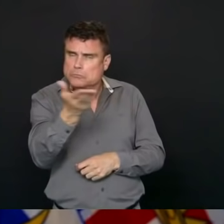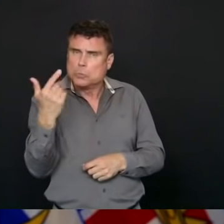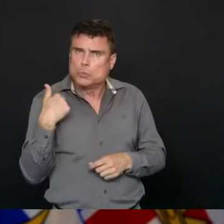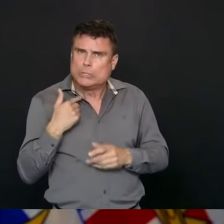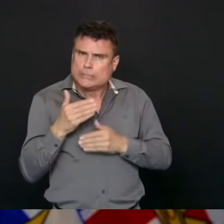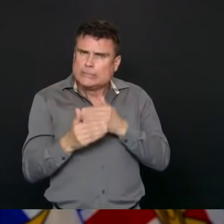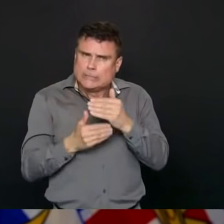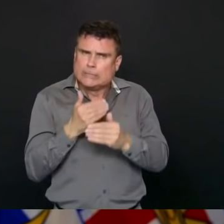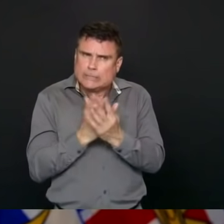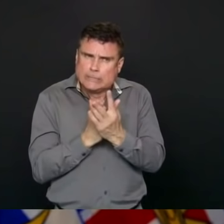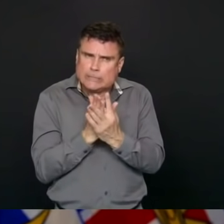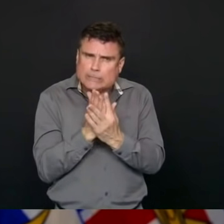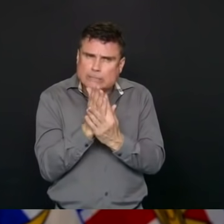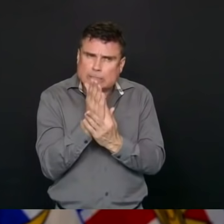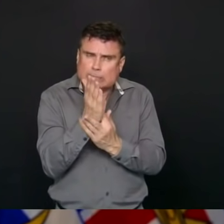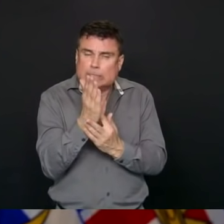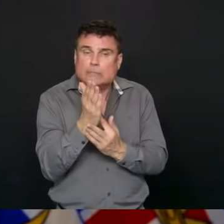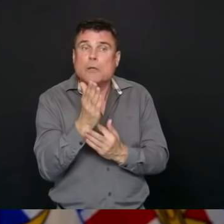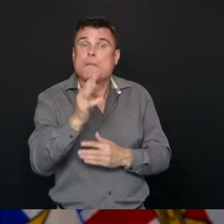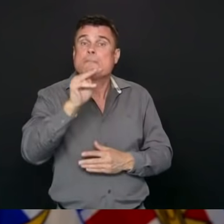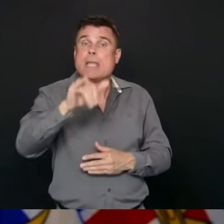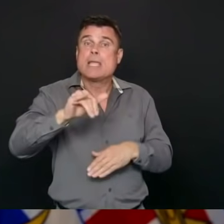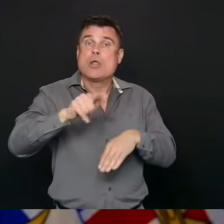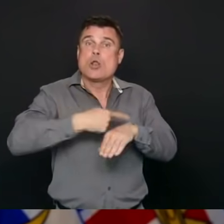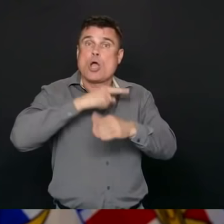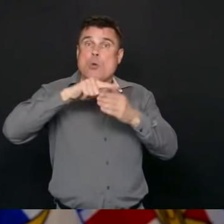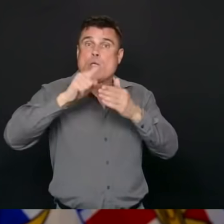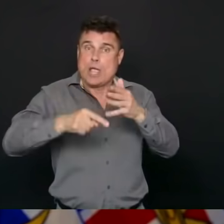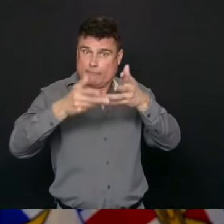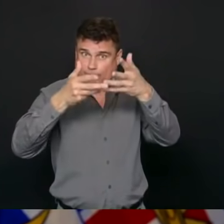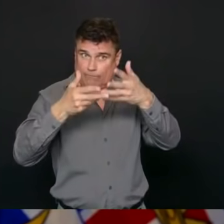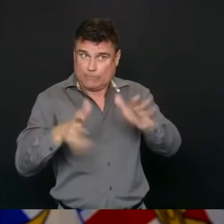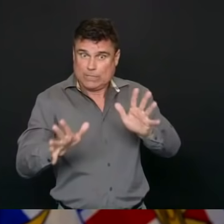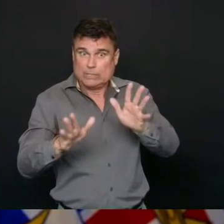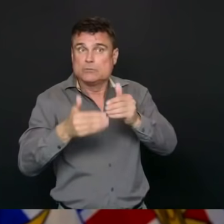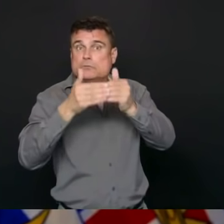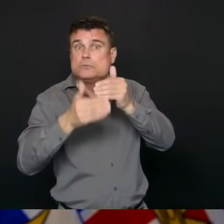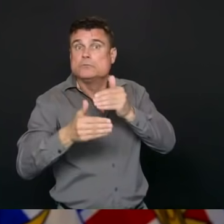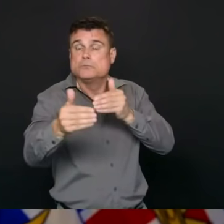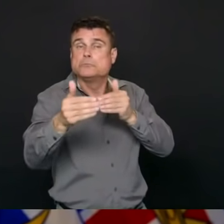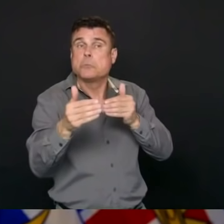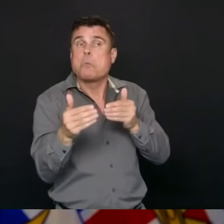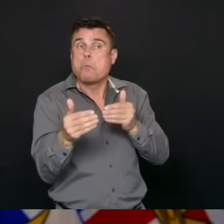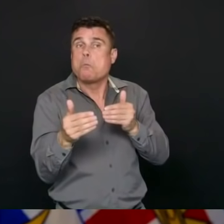are doing, by the long weekend we will be able to slowly and cautiously start the opening up